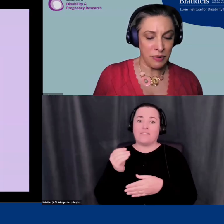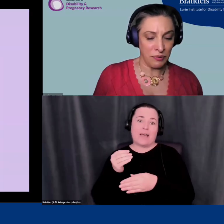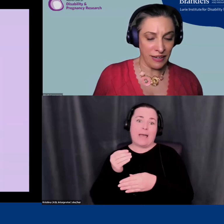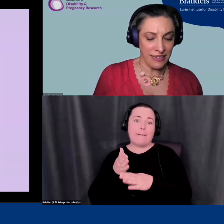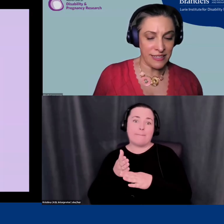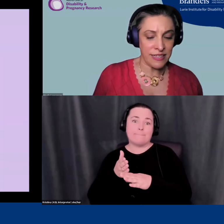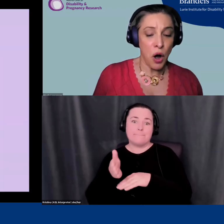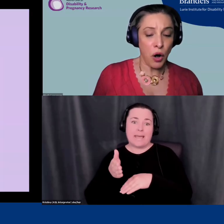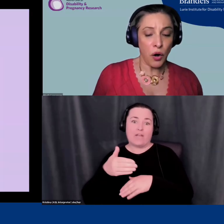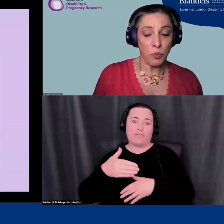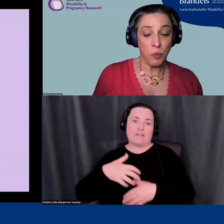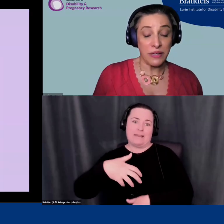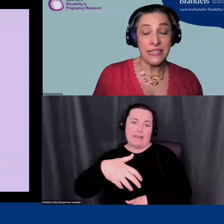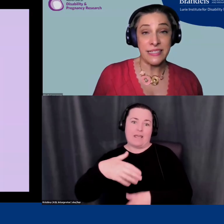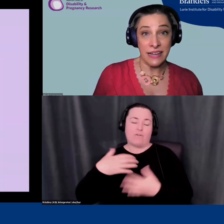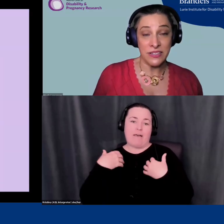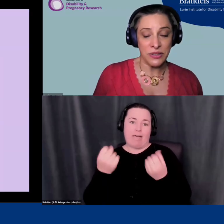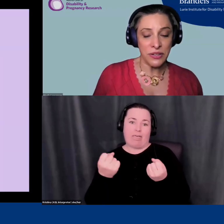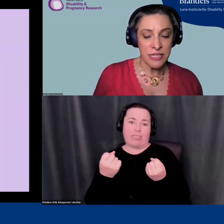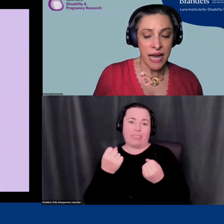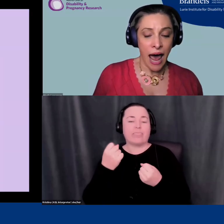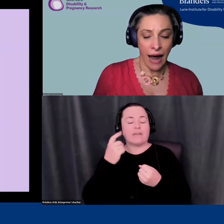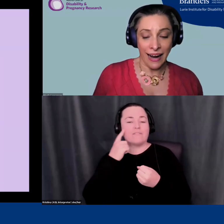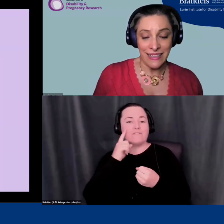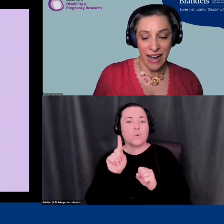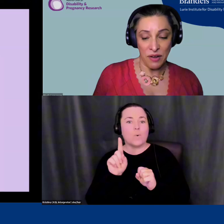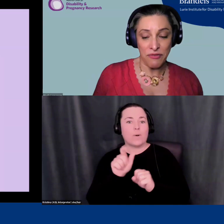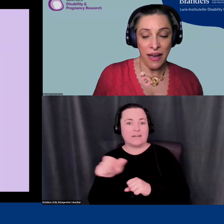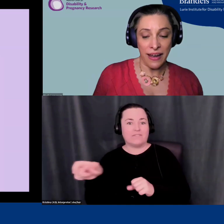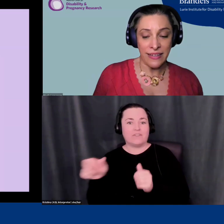disabilities. Her work centers on identifying